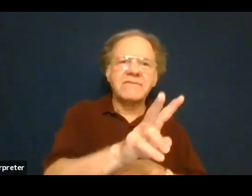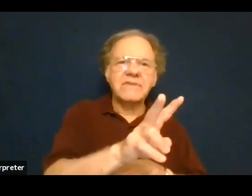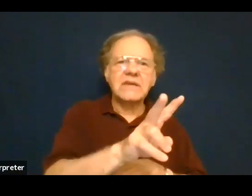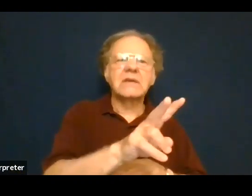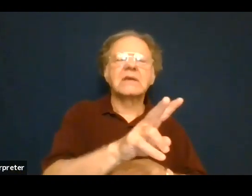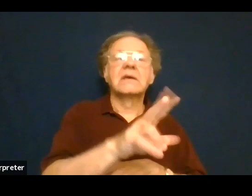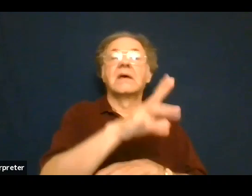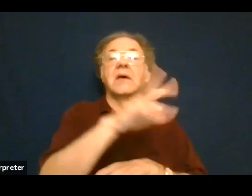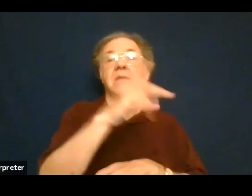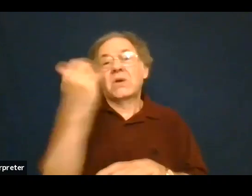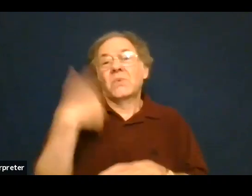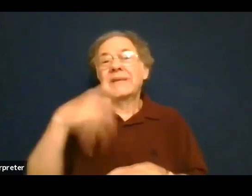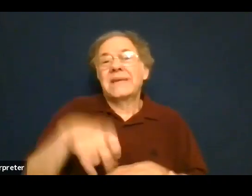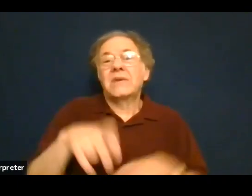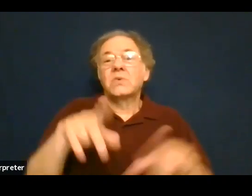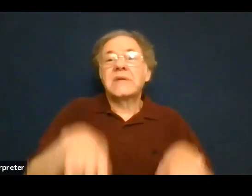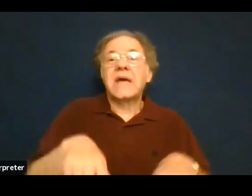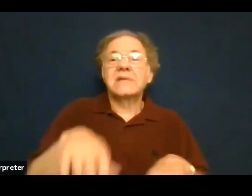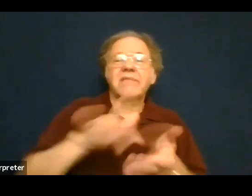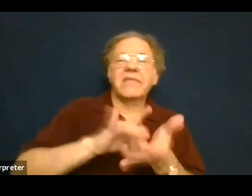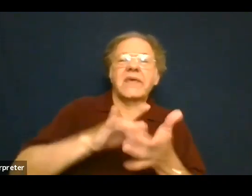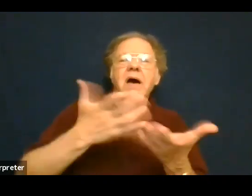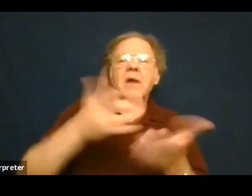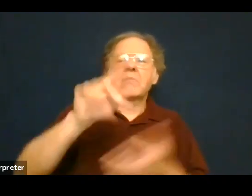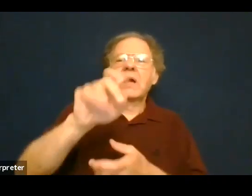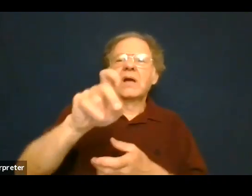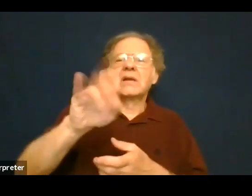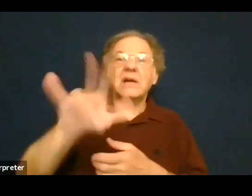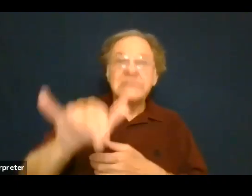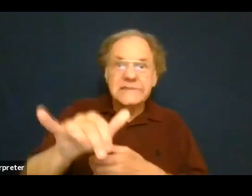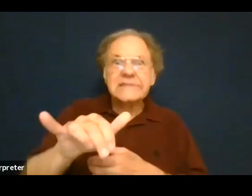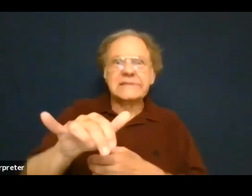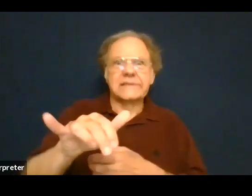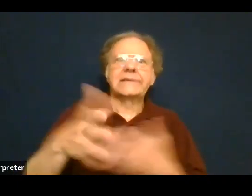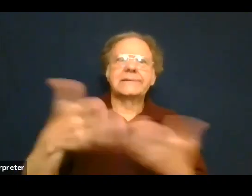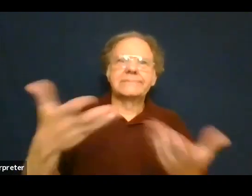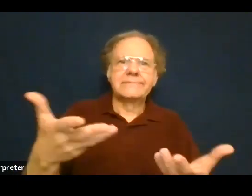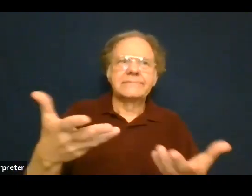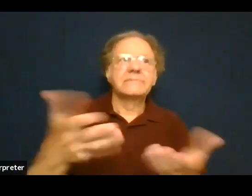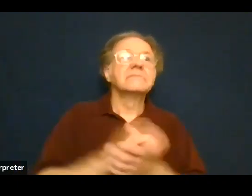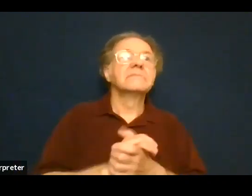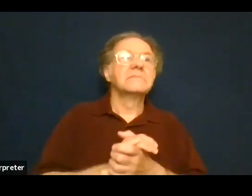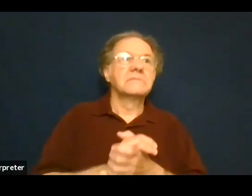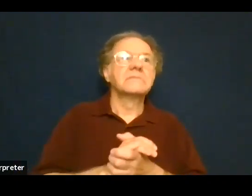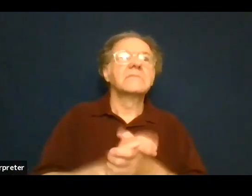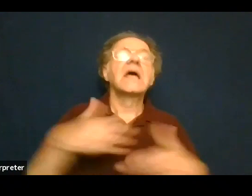the toxicity before anything gets to the clinic. Yeah, I'd like to build off of that.